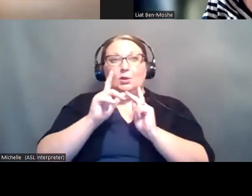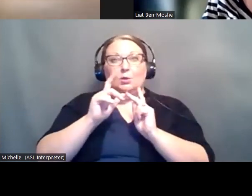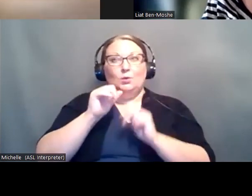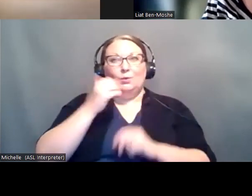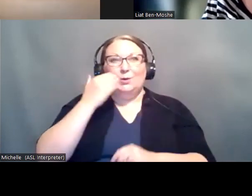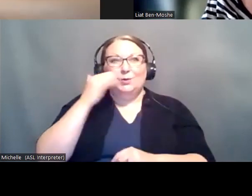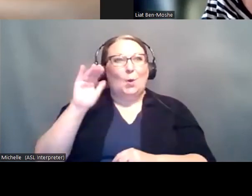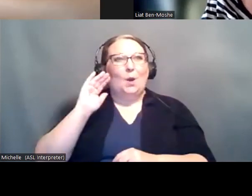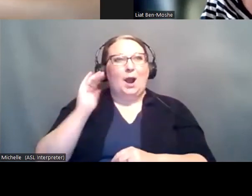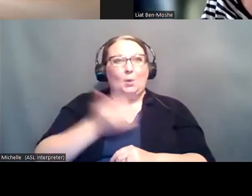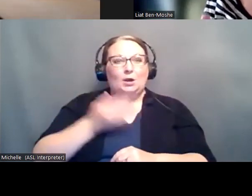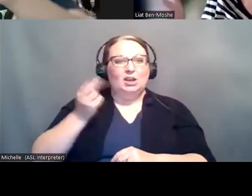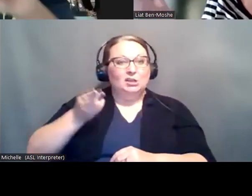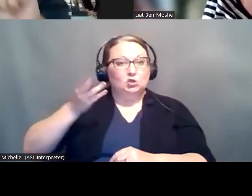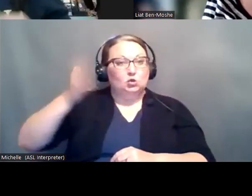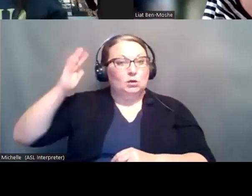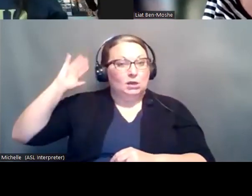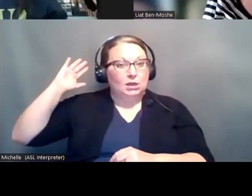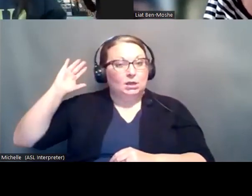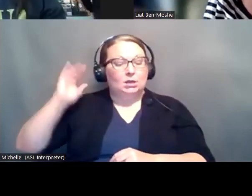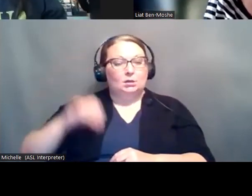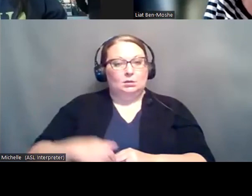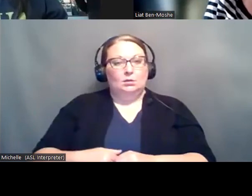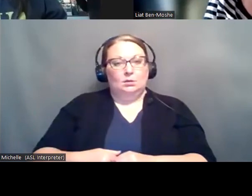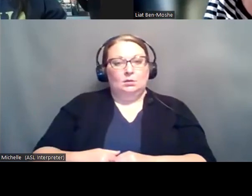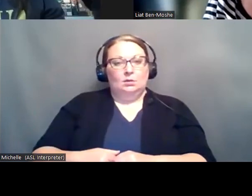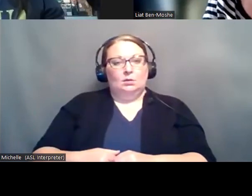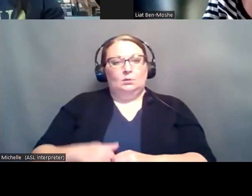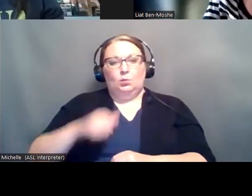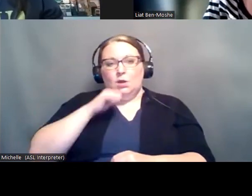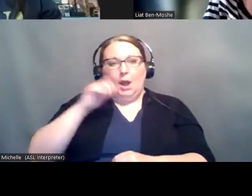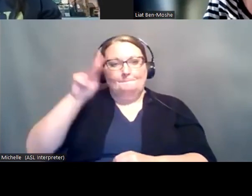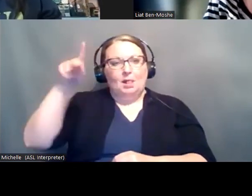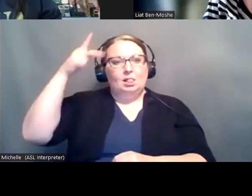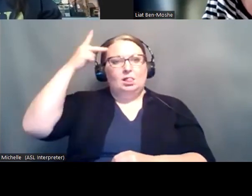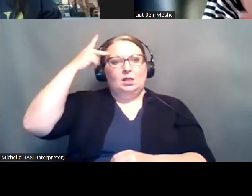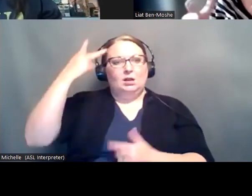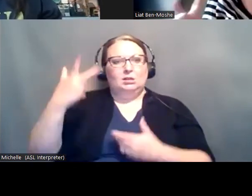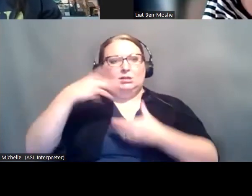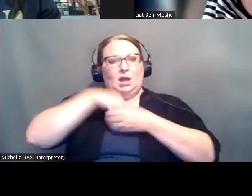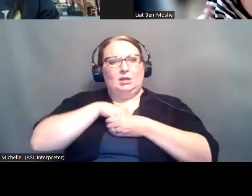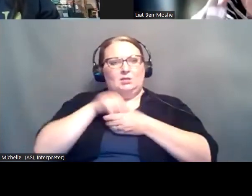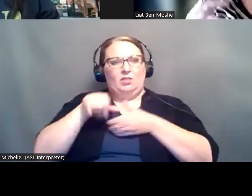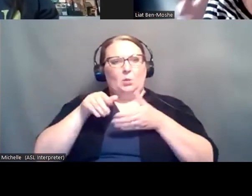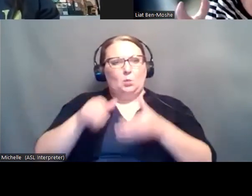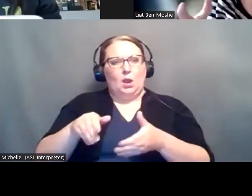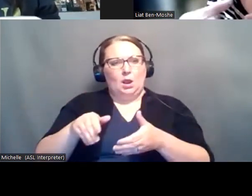or you know, kind of we're not politicized like in those ways, right? That we're connected to like histories